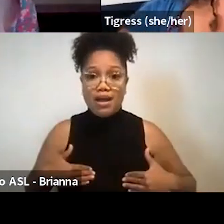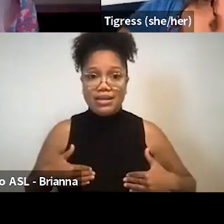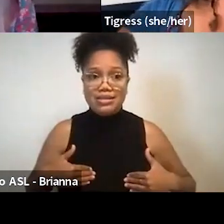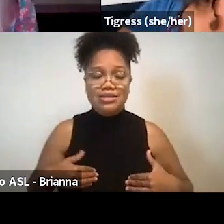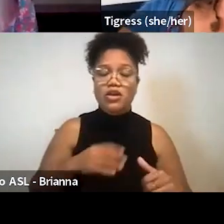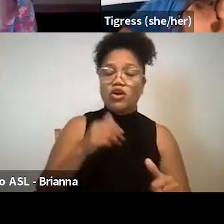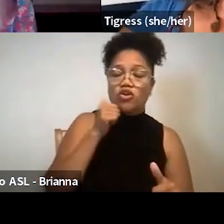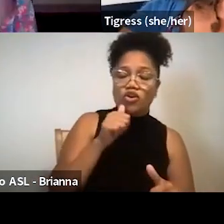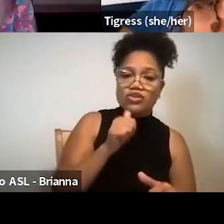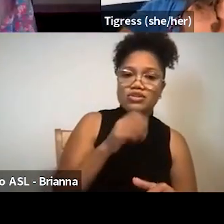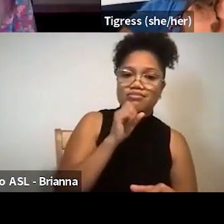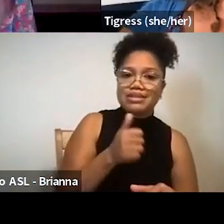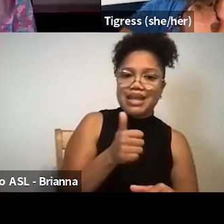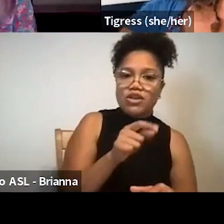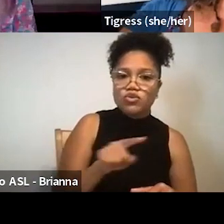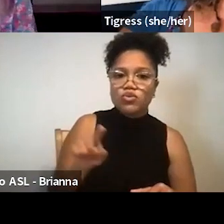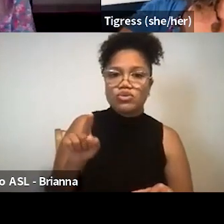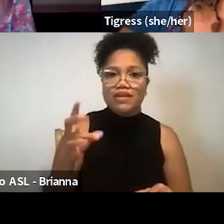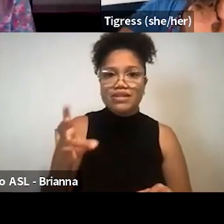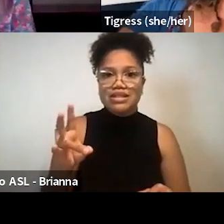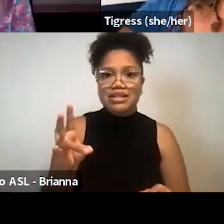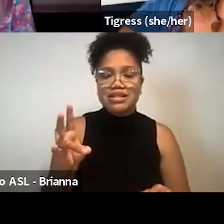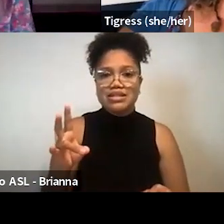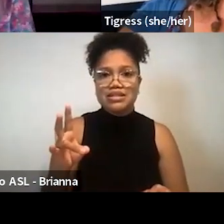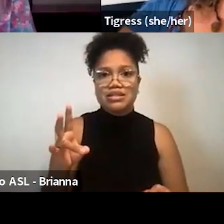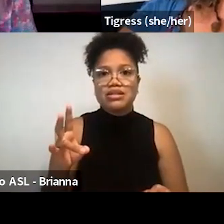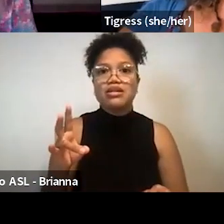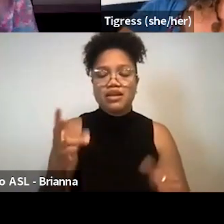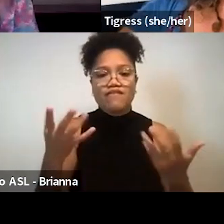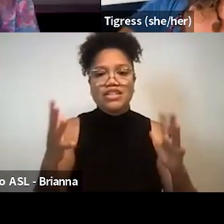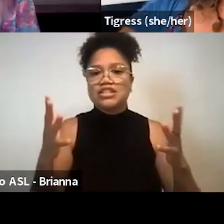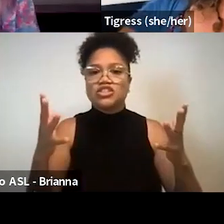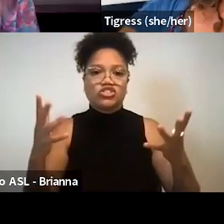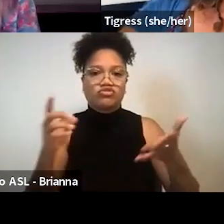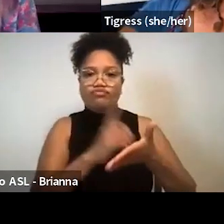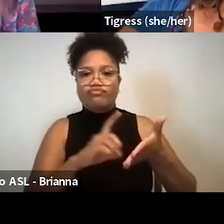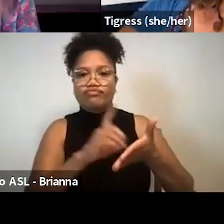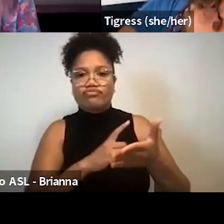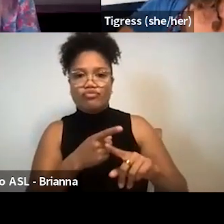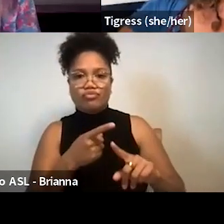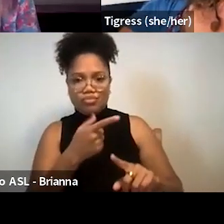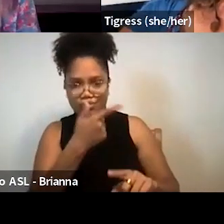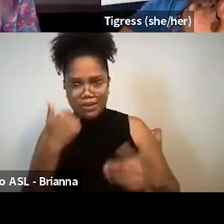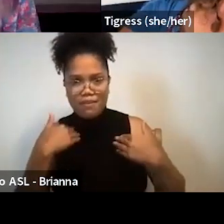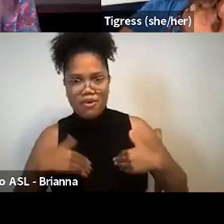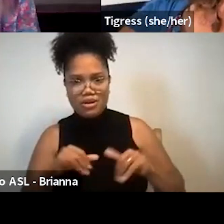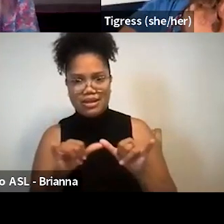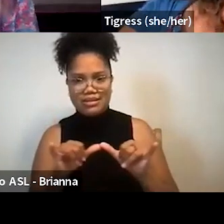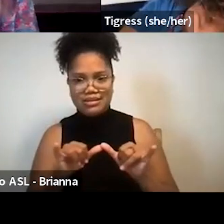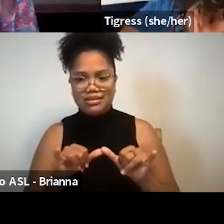have at least once in their life changed because of their body size. And additionally, just building on point about discrimination, women and girls